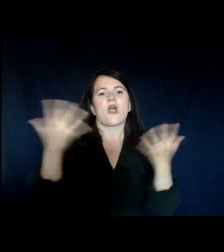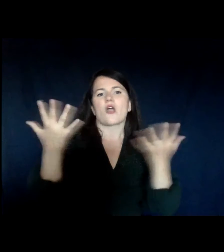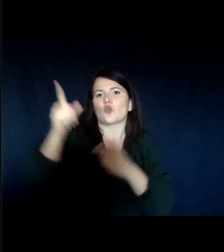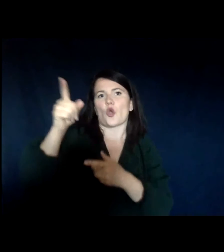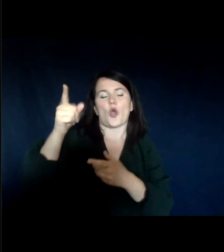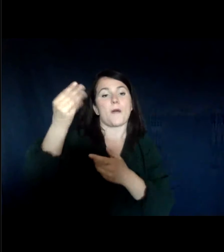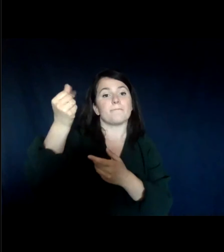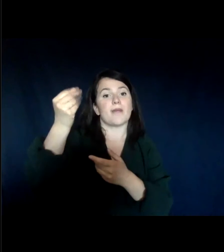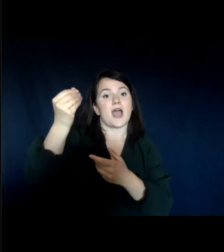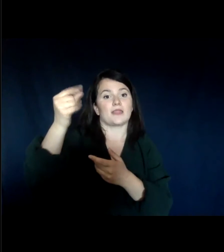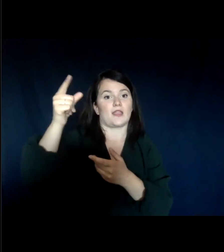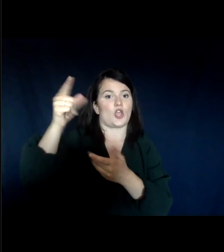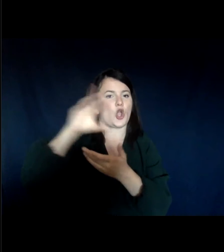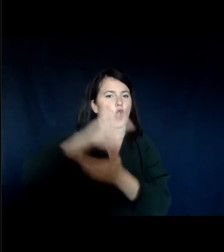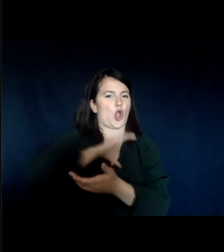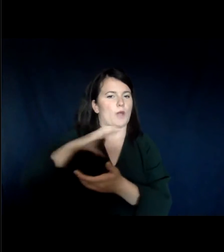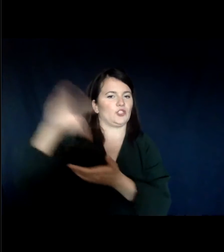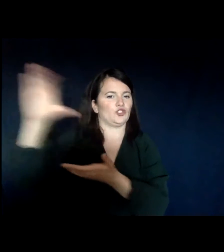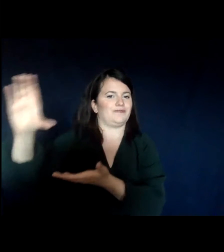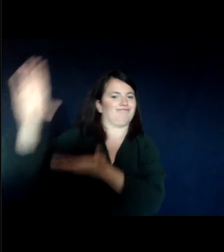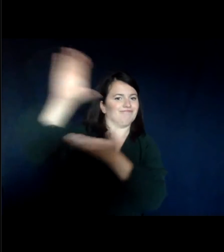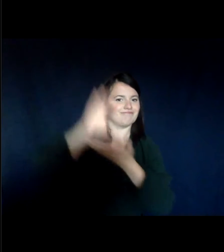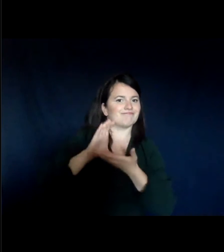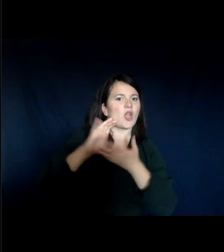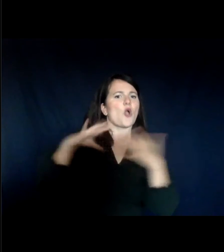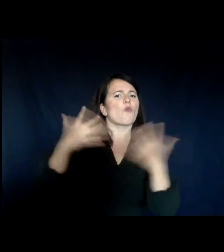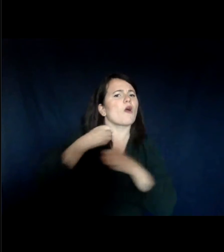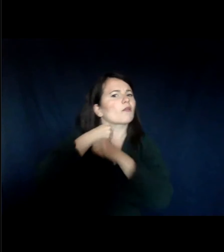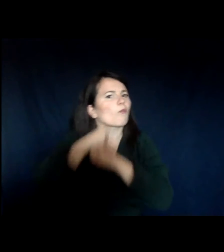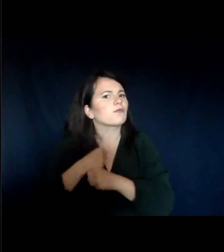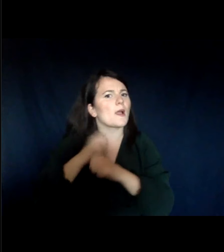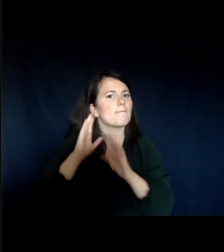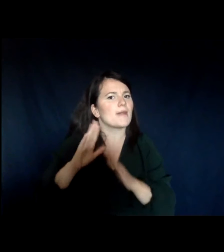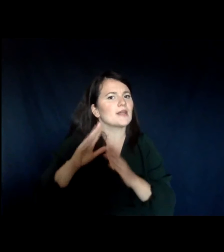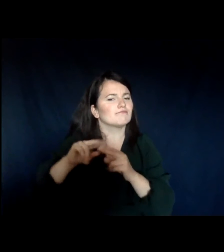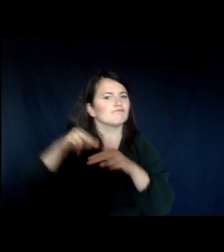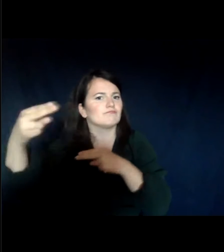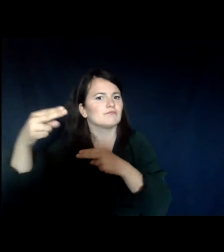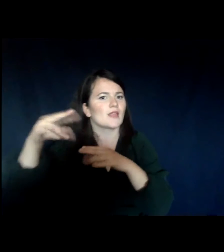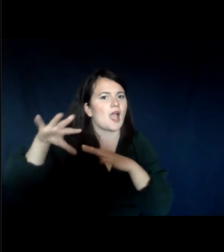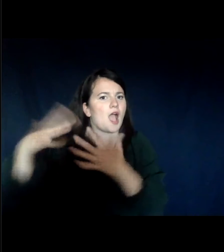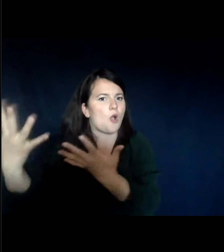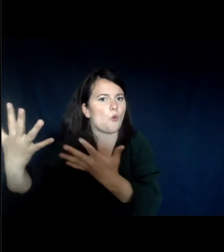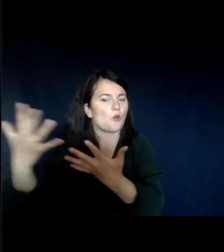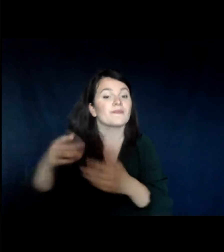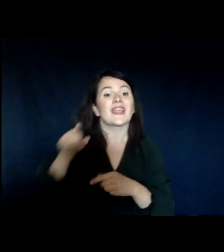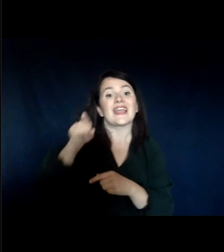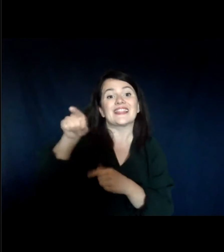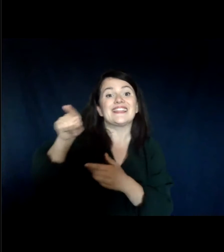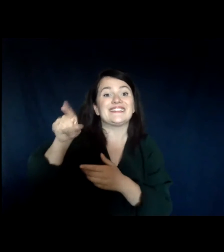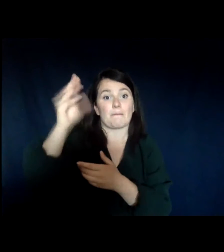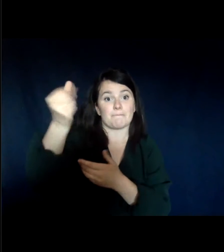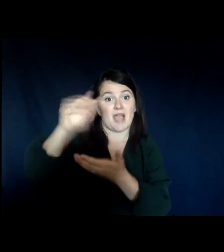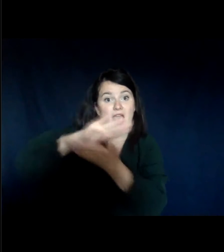And it gives commitment and new opportunities for investment in persons with disabilities.